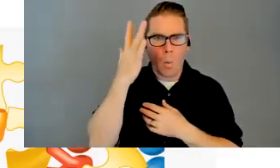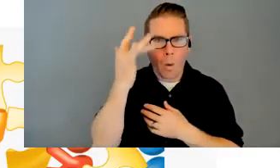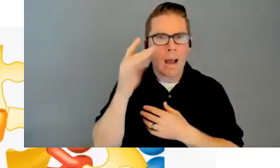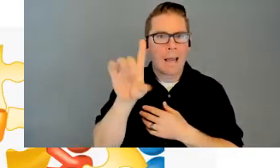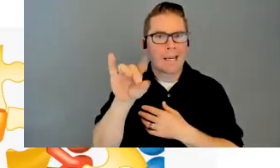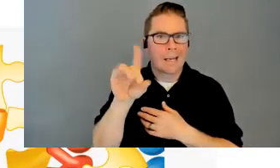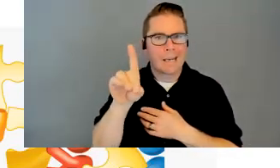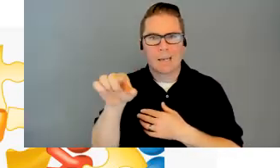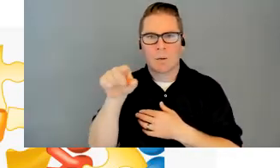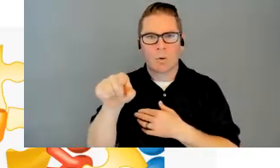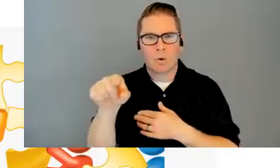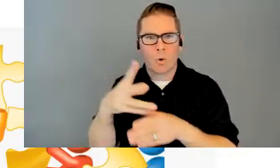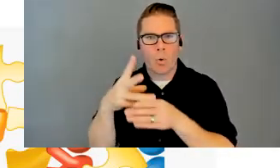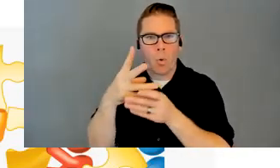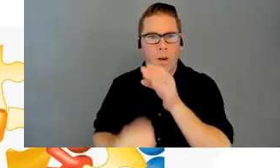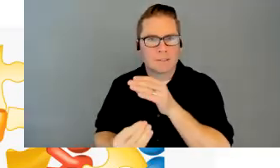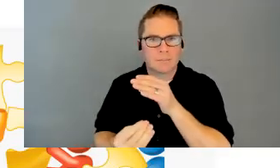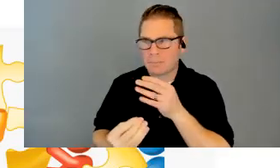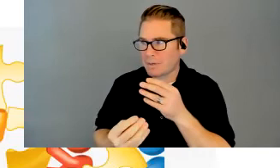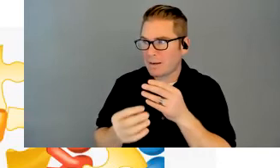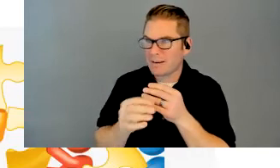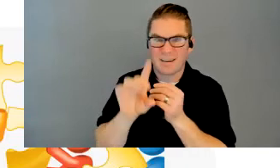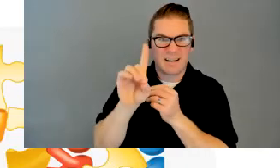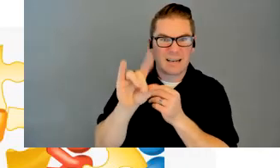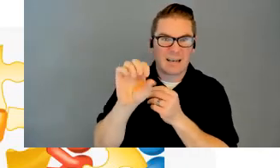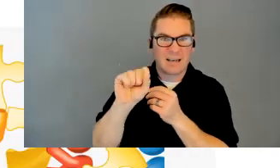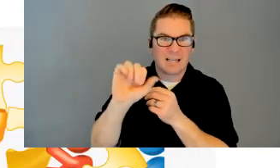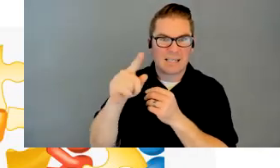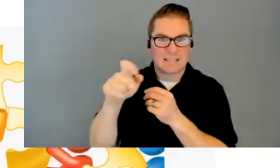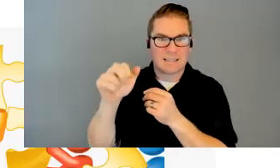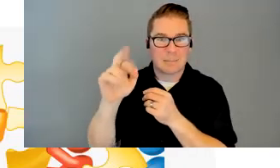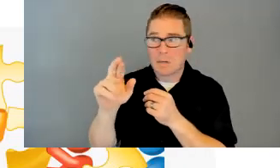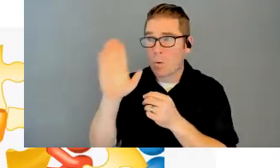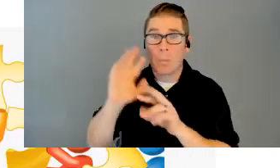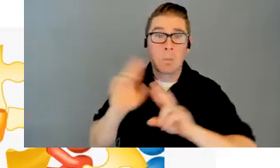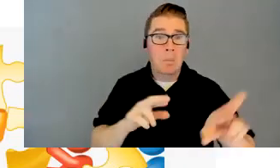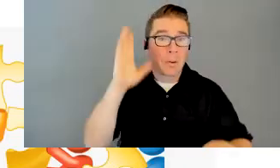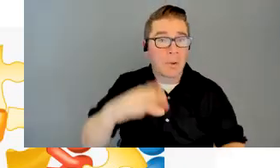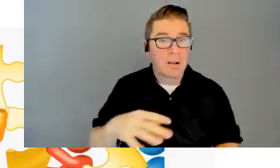Probably about 85% of them will respond. And then I'll say, You know what's going on?